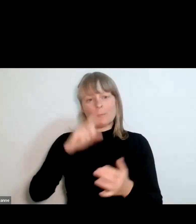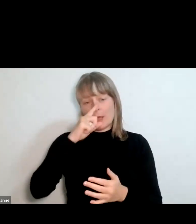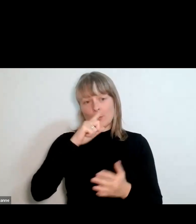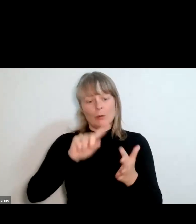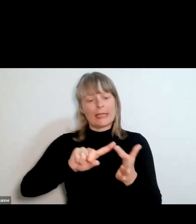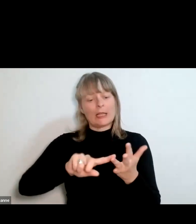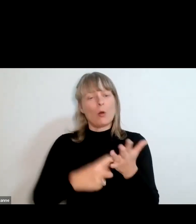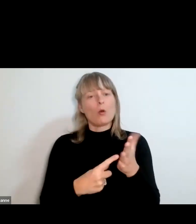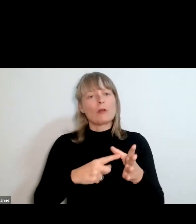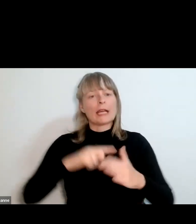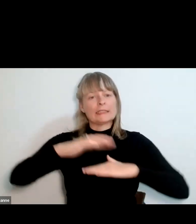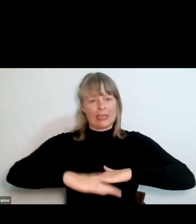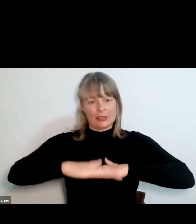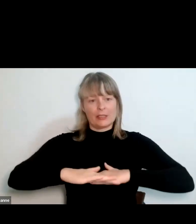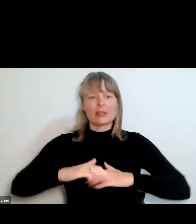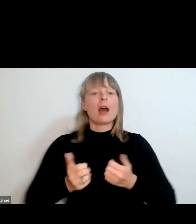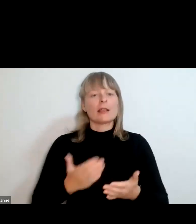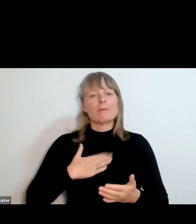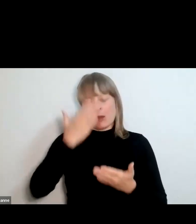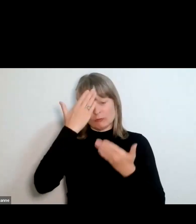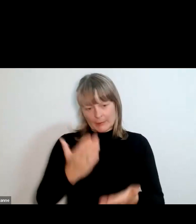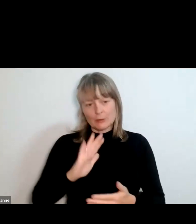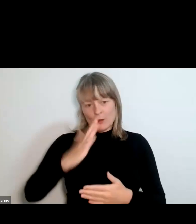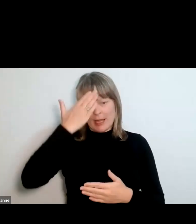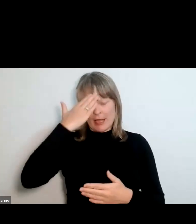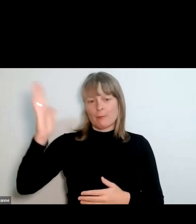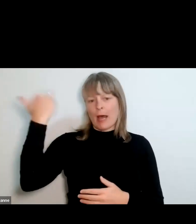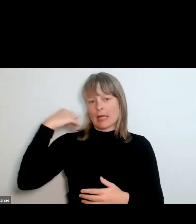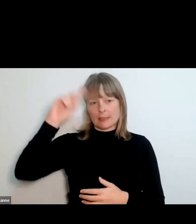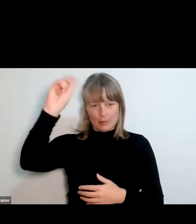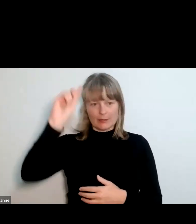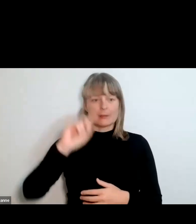Reinventing Schools to support learning & wellbeing for all.